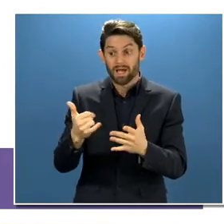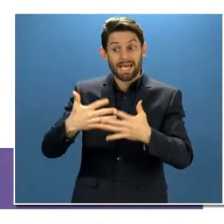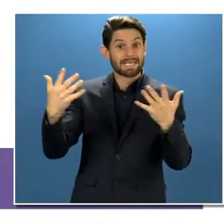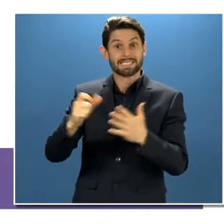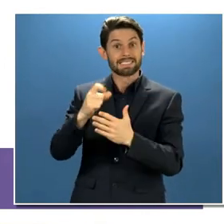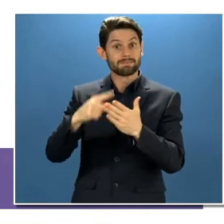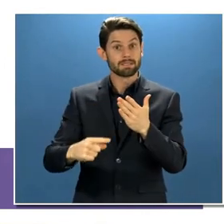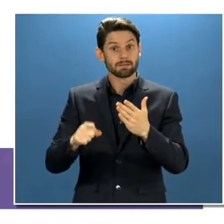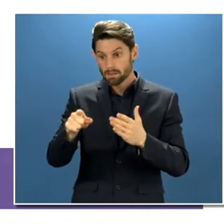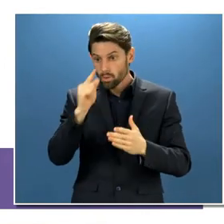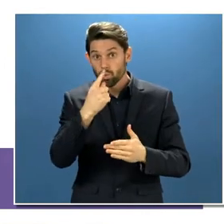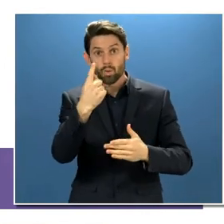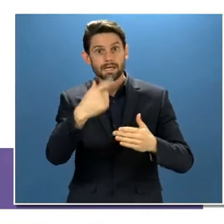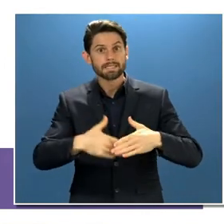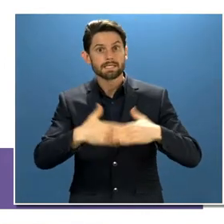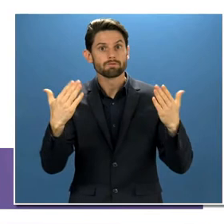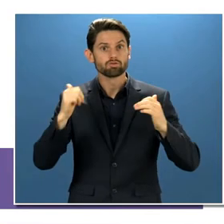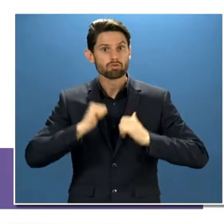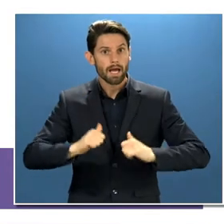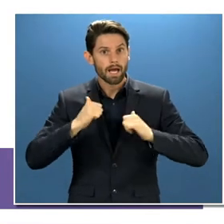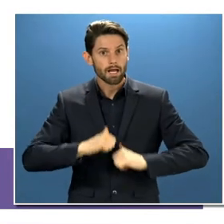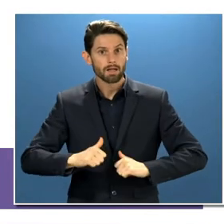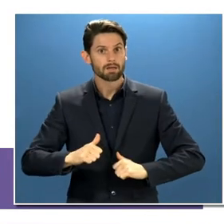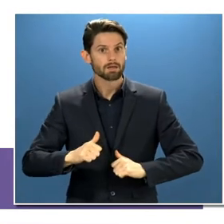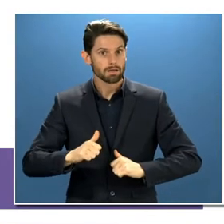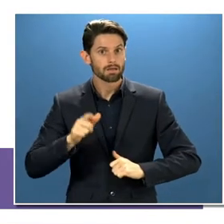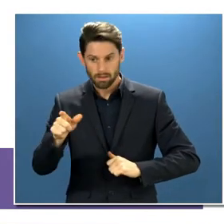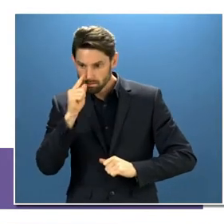have one day of training, all right, this day is going to be training and